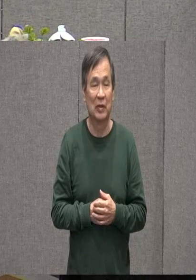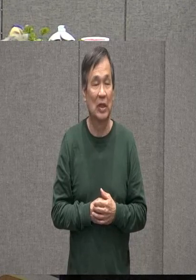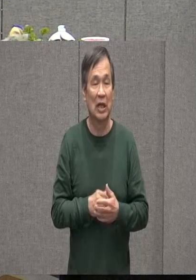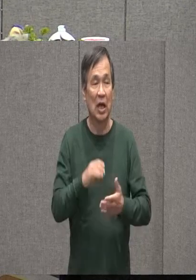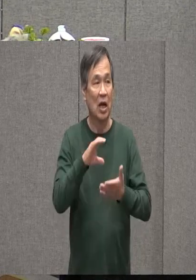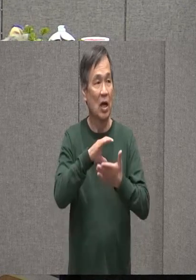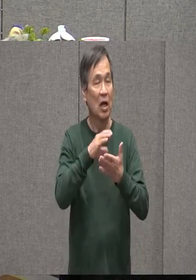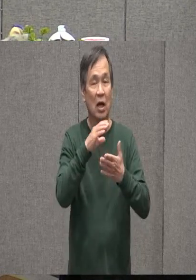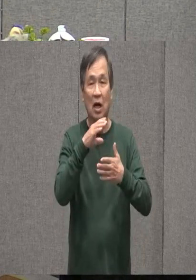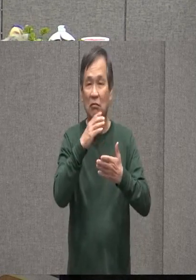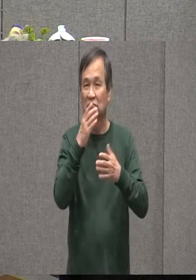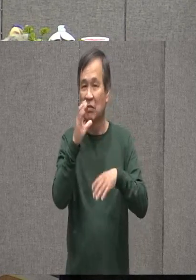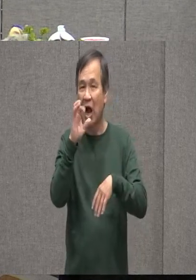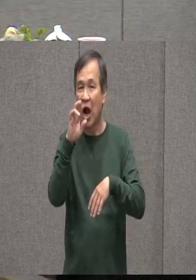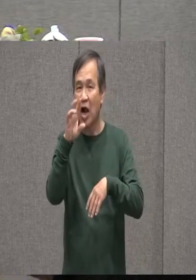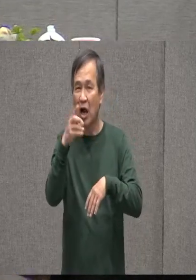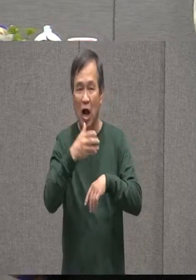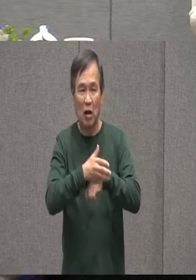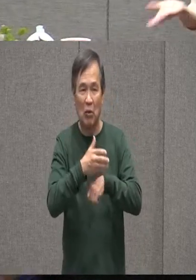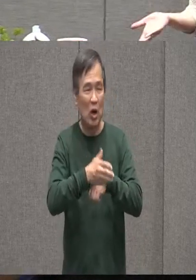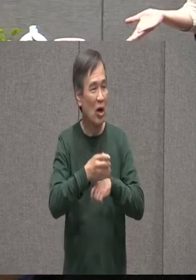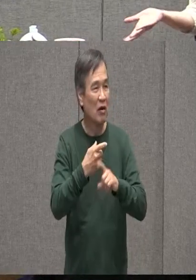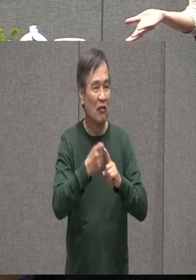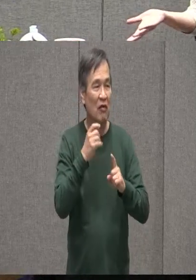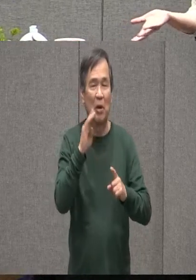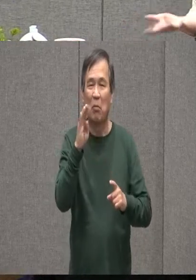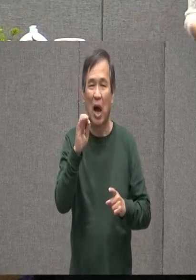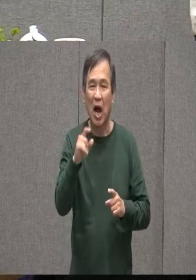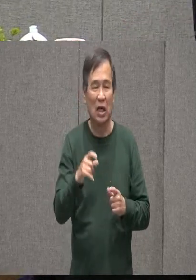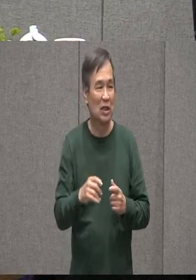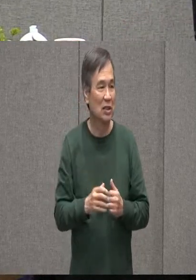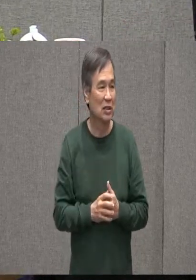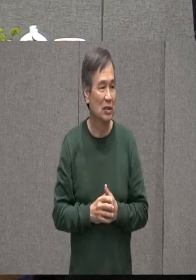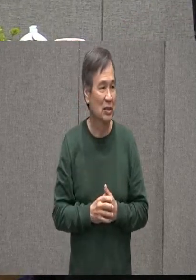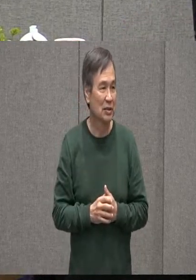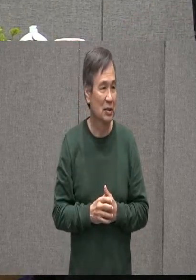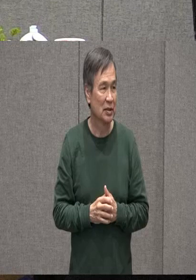and this is just from a box. I just cut these little pieces just from a box